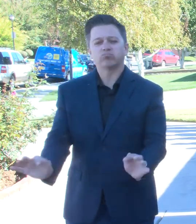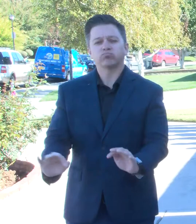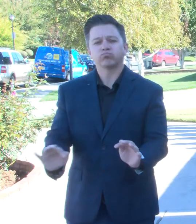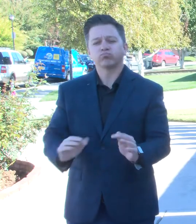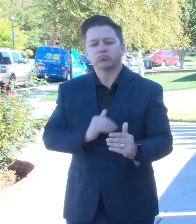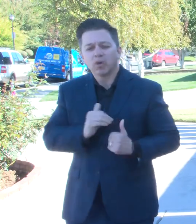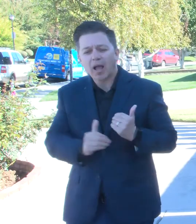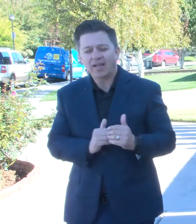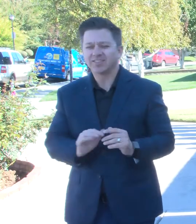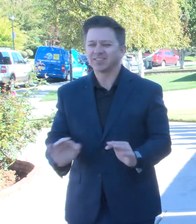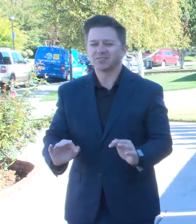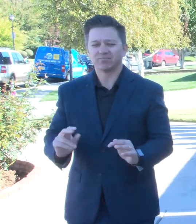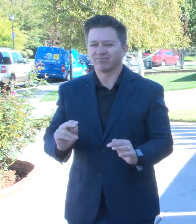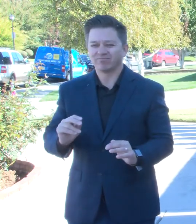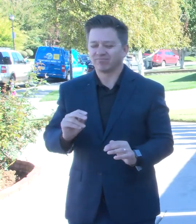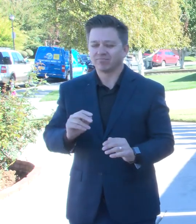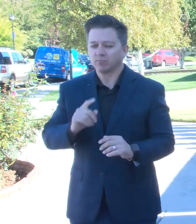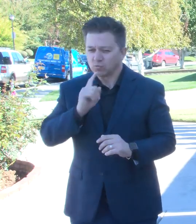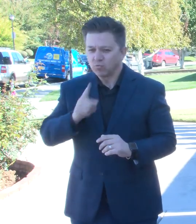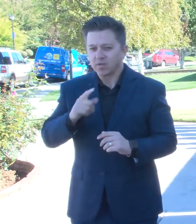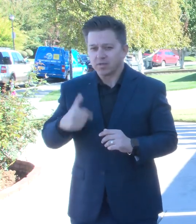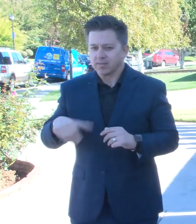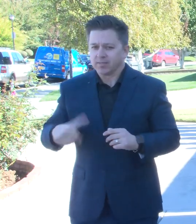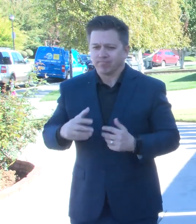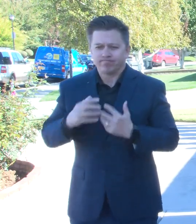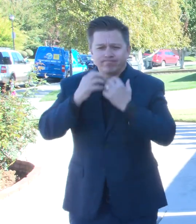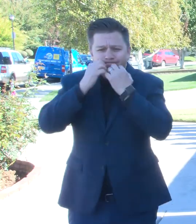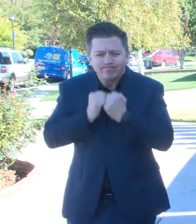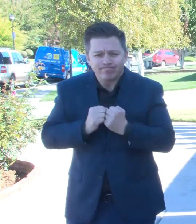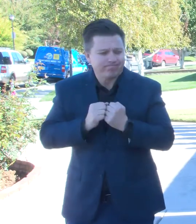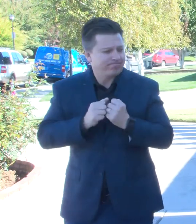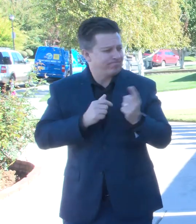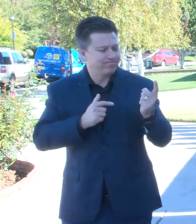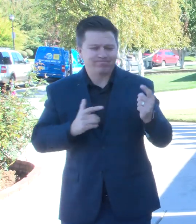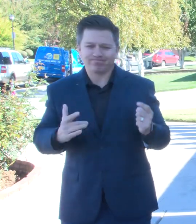because this act of kindness meant the world to colonel scorano and obviously means the world